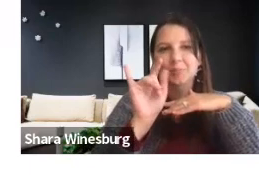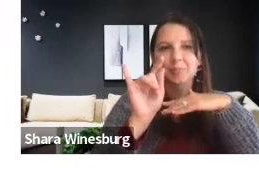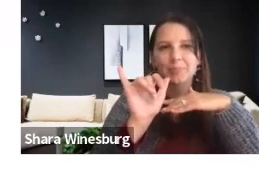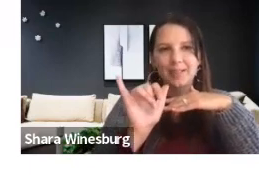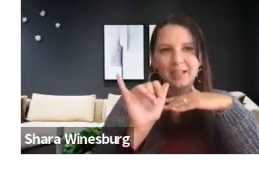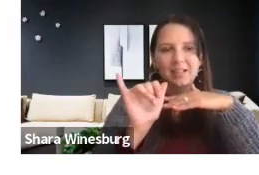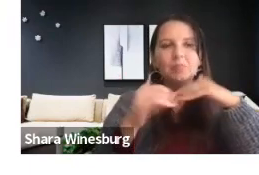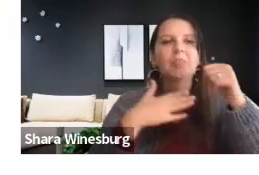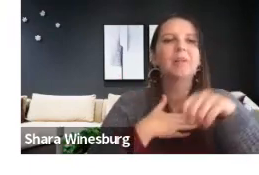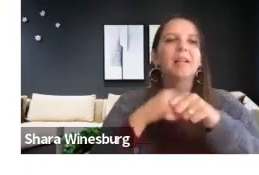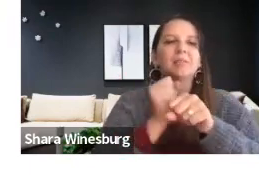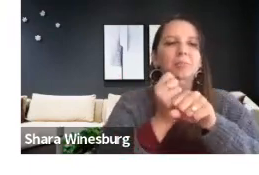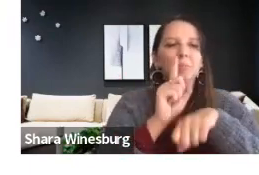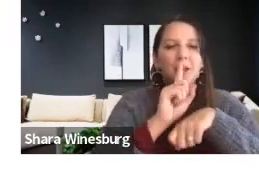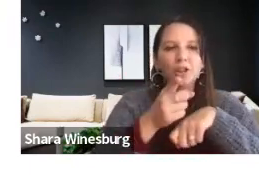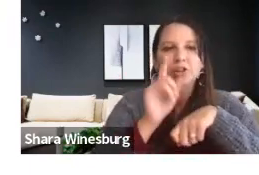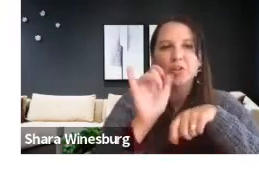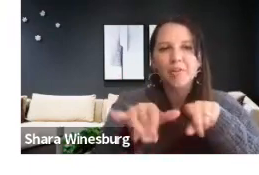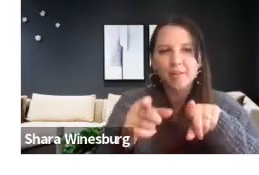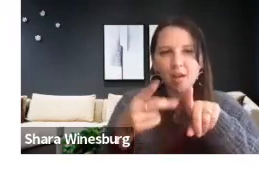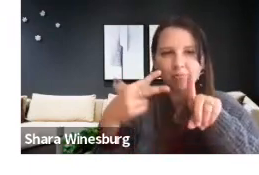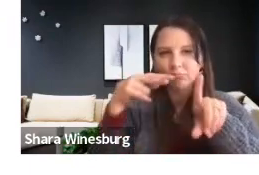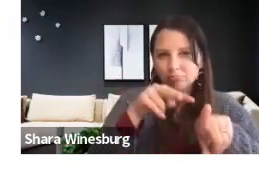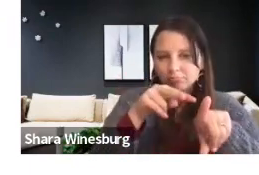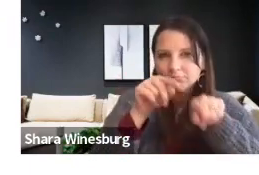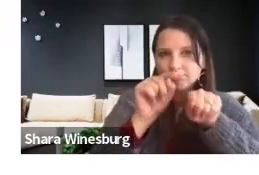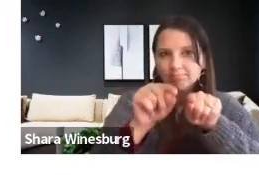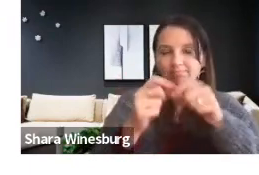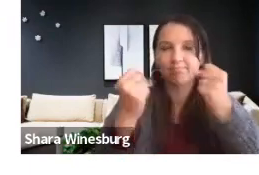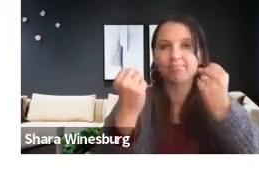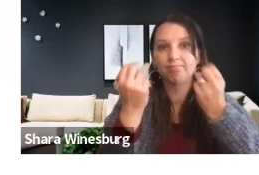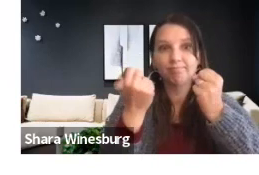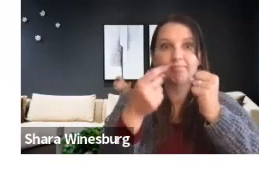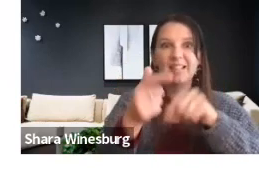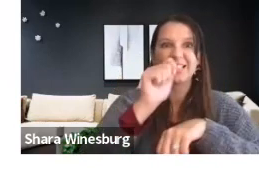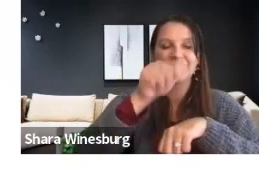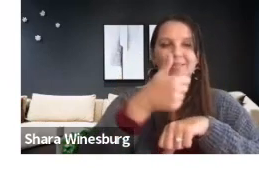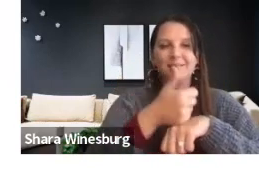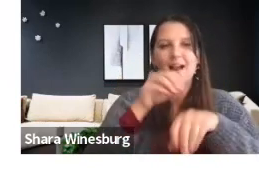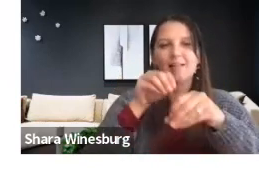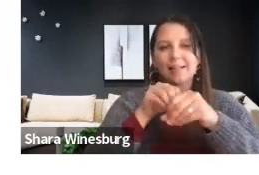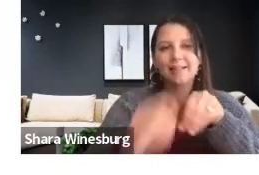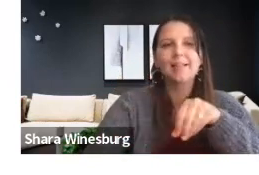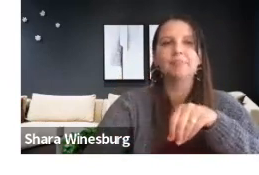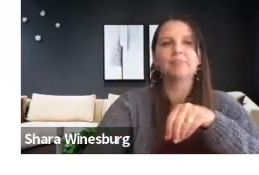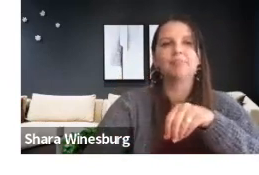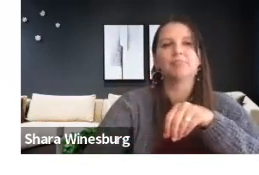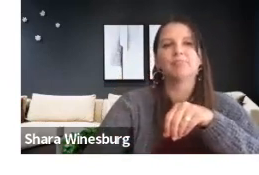For accessibility purposes, please make sure you choose